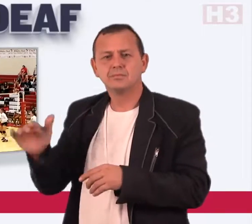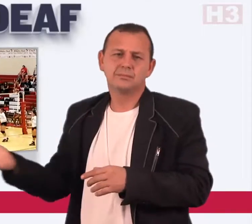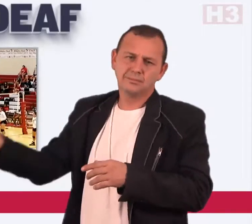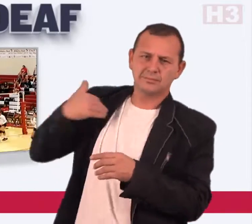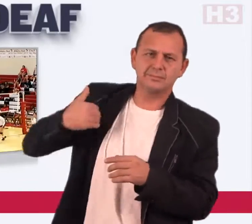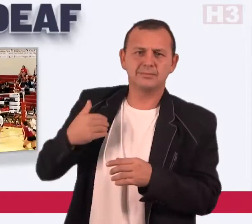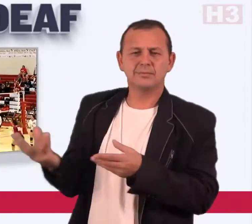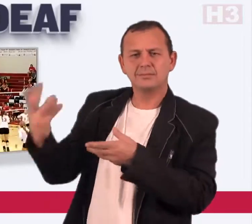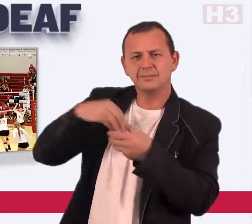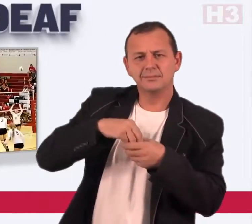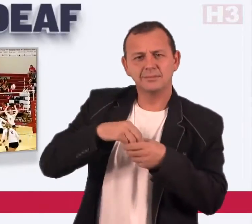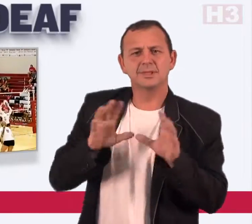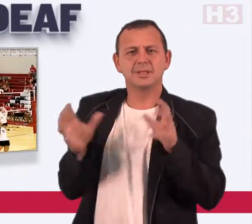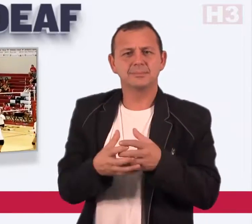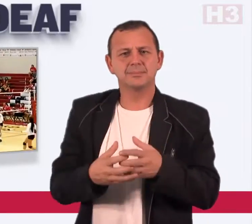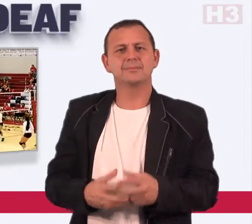who invited her to the